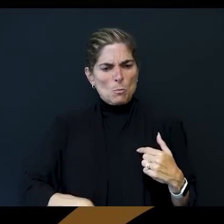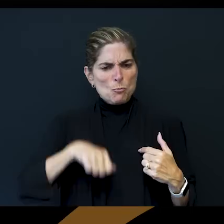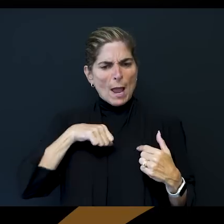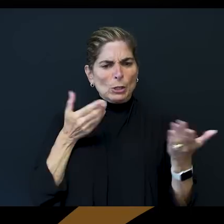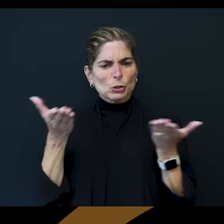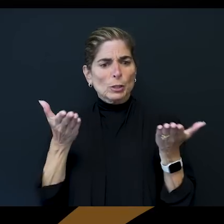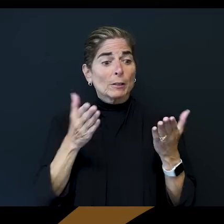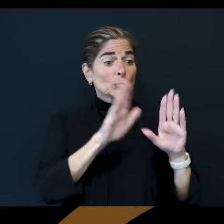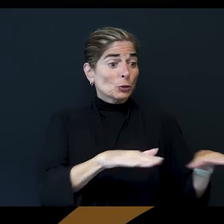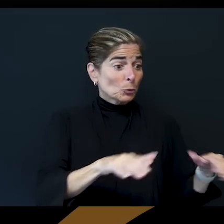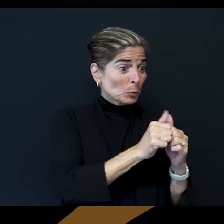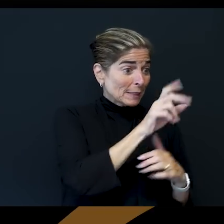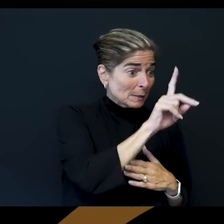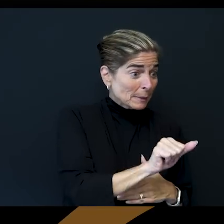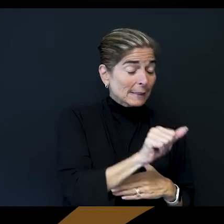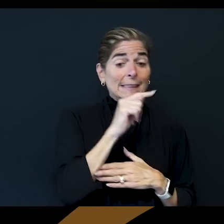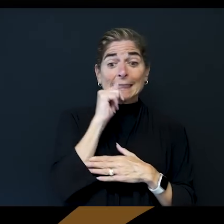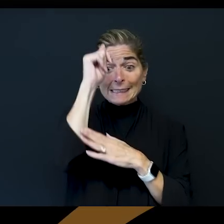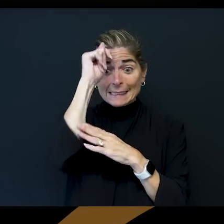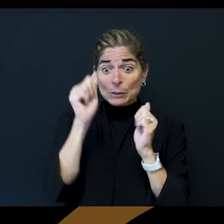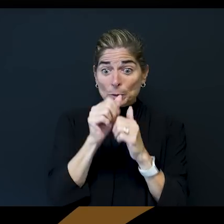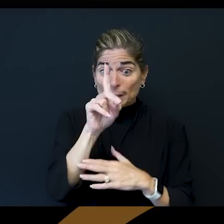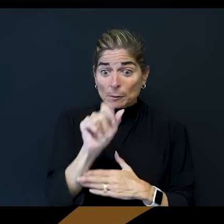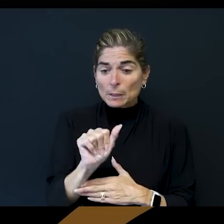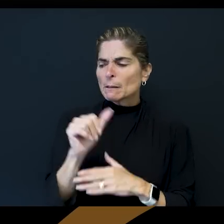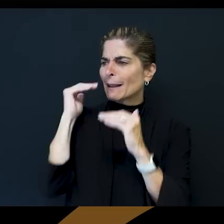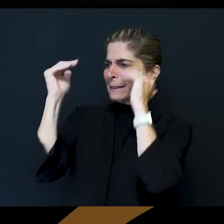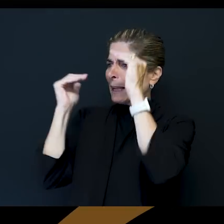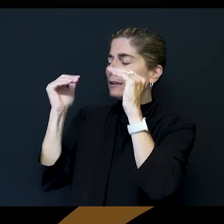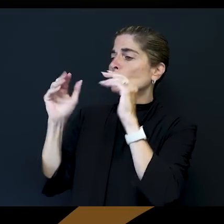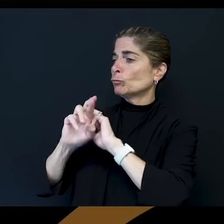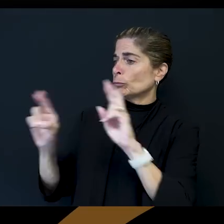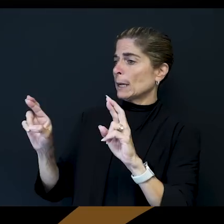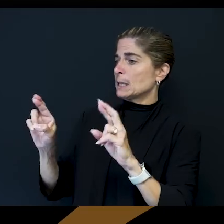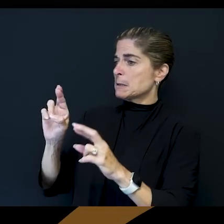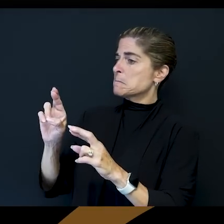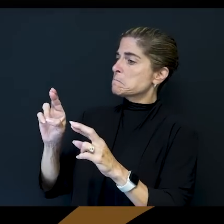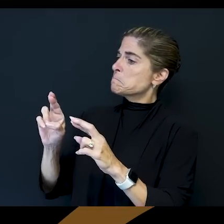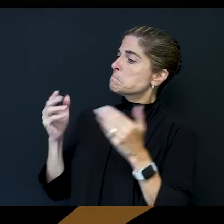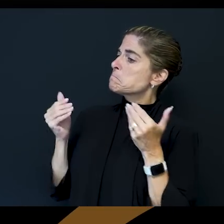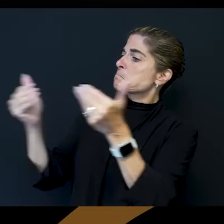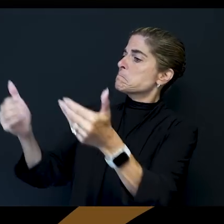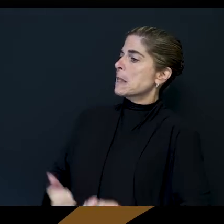teenagers with disabilities, and adults who are readying themselves for lives of independence and employment.